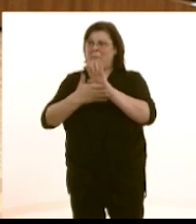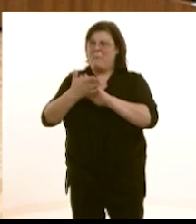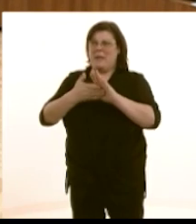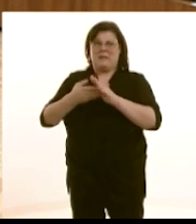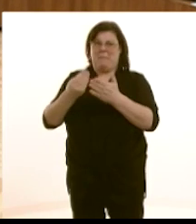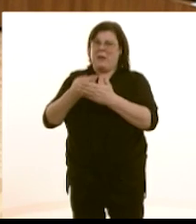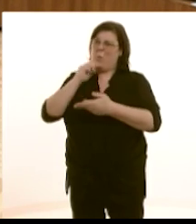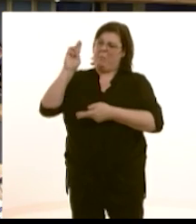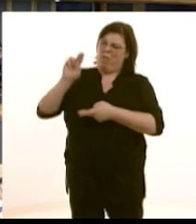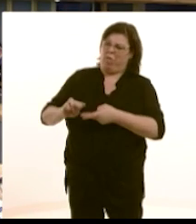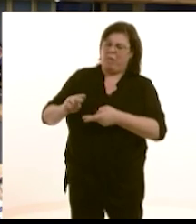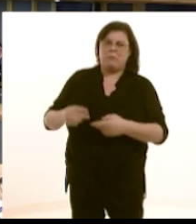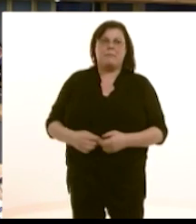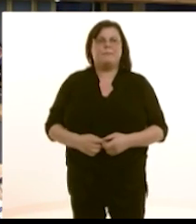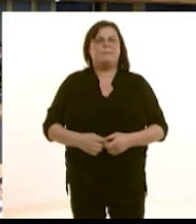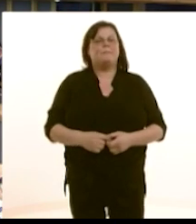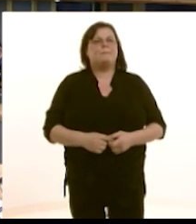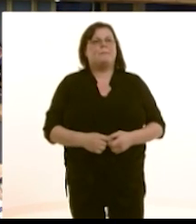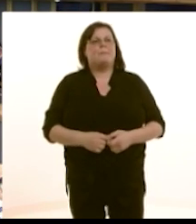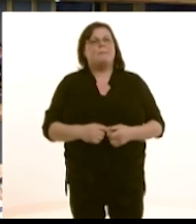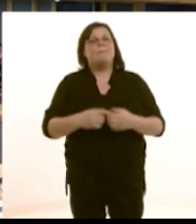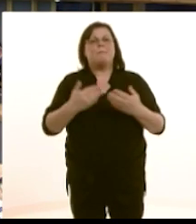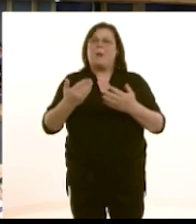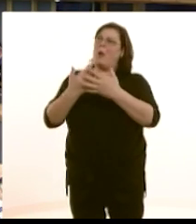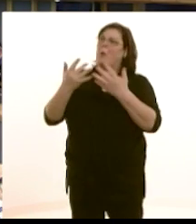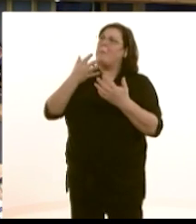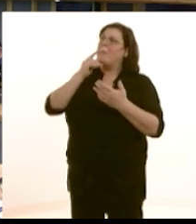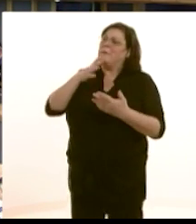main reasons why older people have to exist on low incomes is that theyíre unaware of